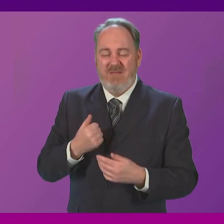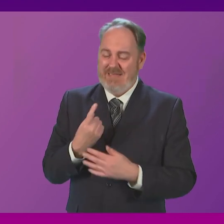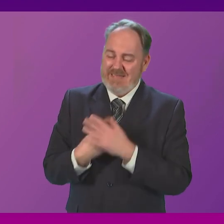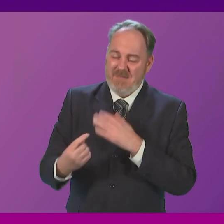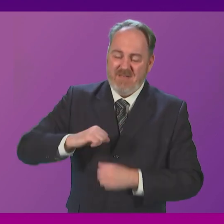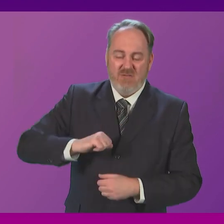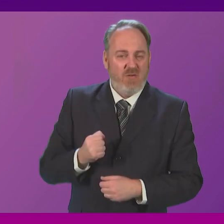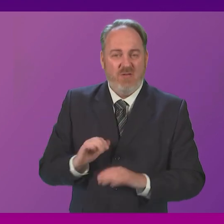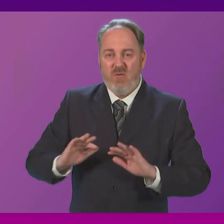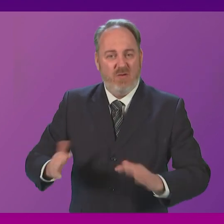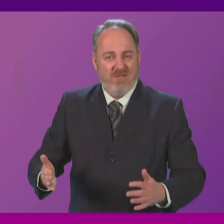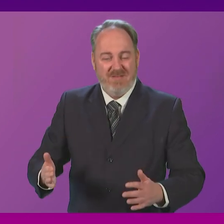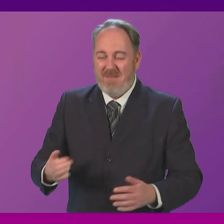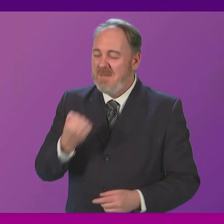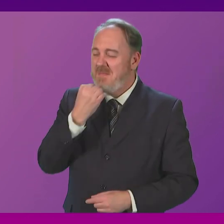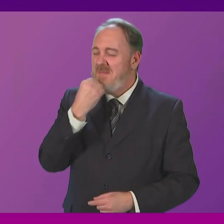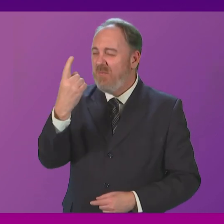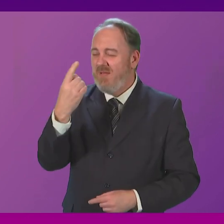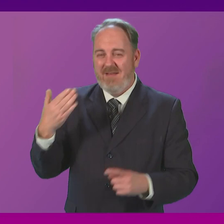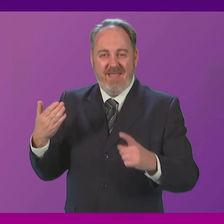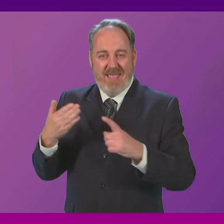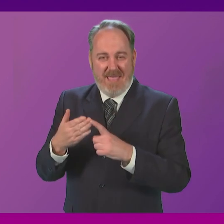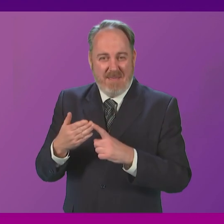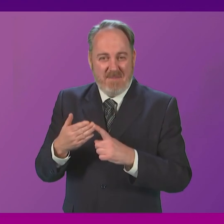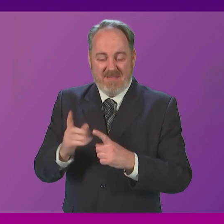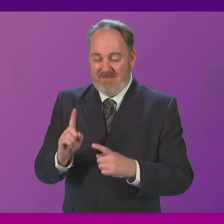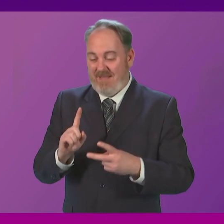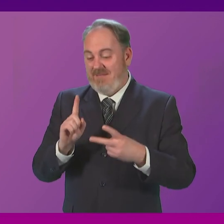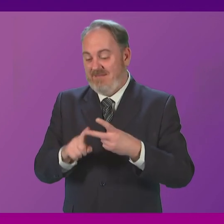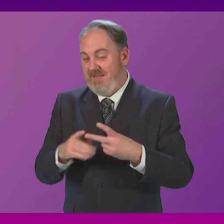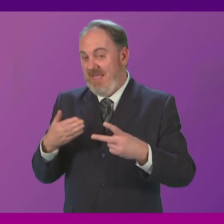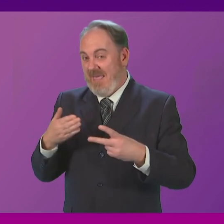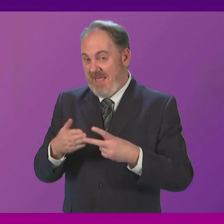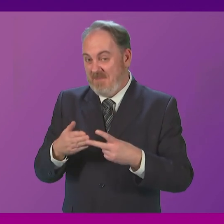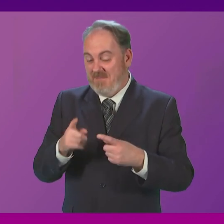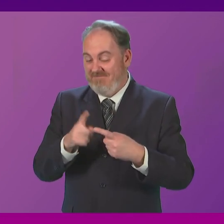Nothing is more important right now than the twin crises that our nation faces: the NHS